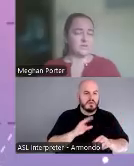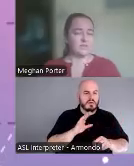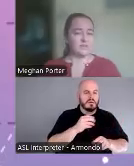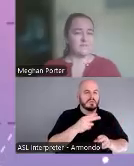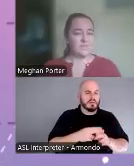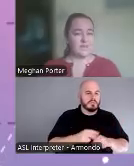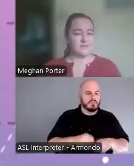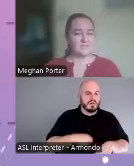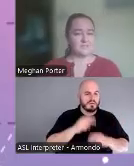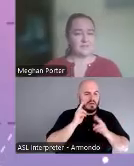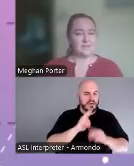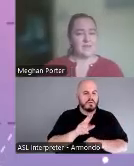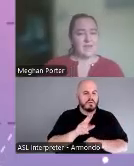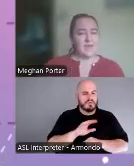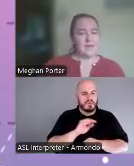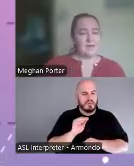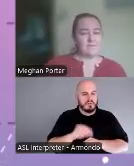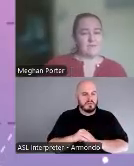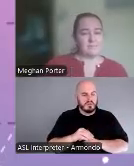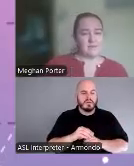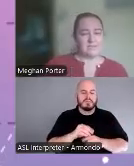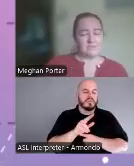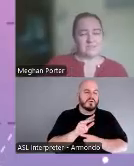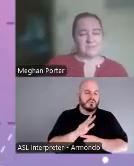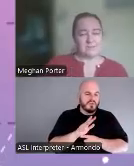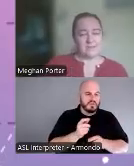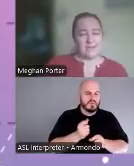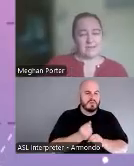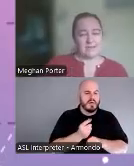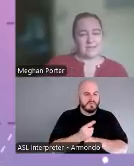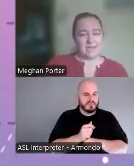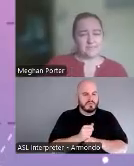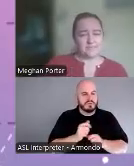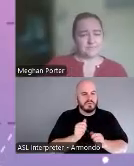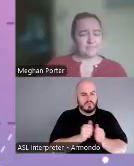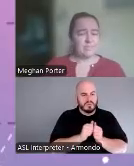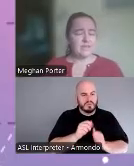the 35th anniversary of the Americans with Disability Act, ADA."